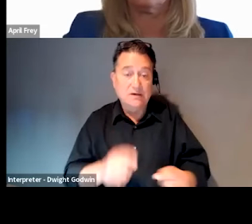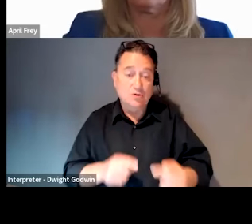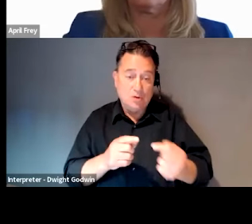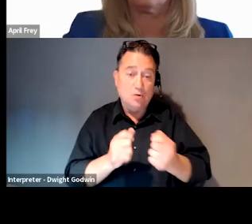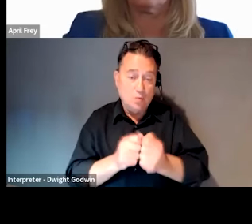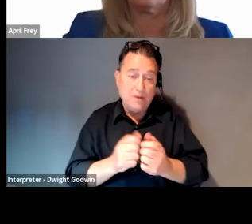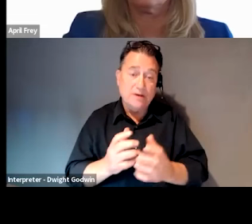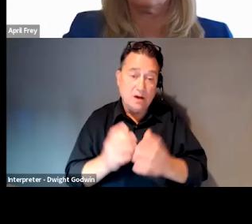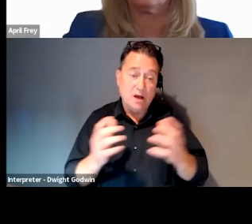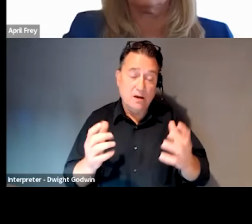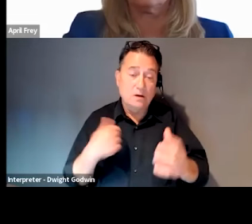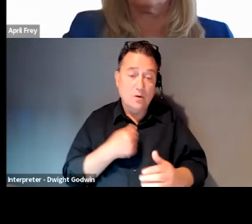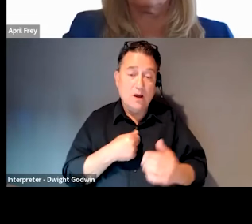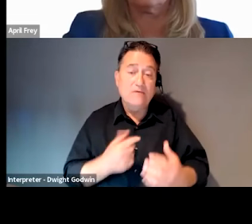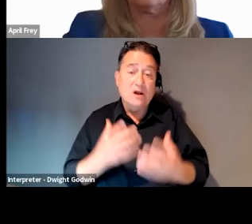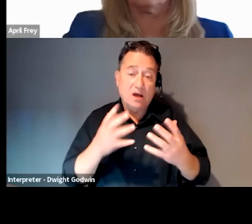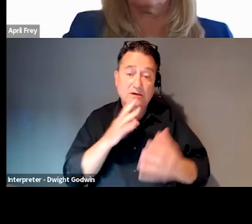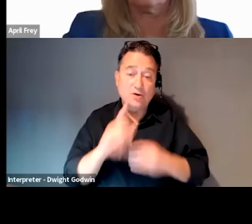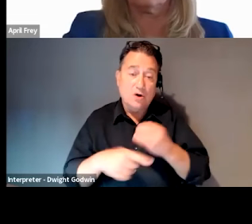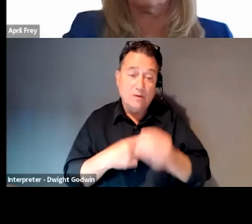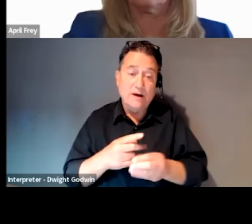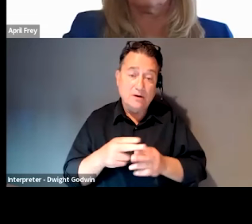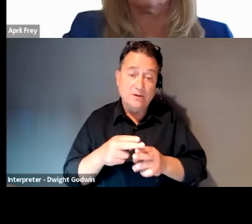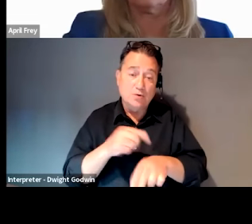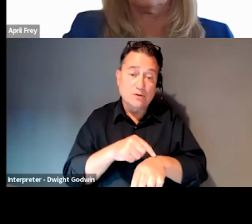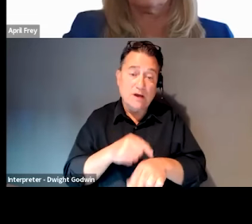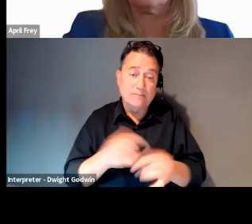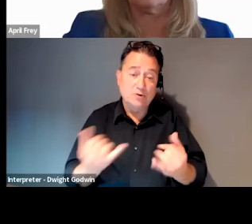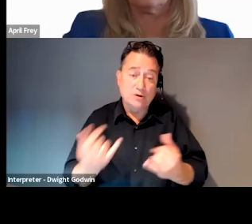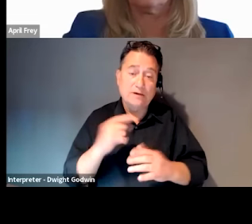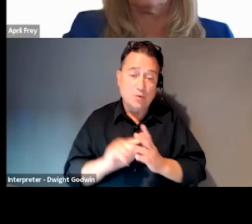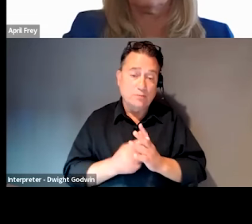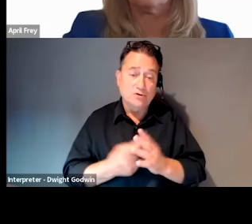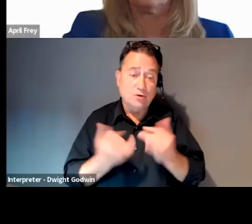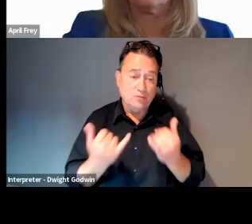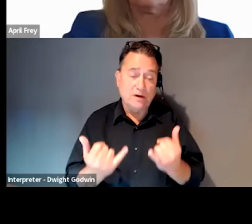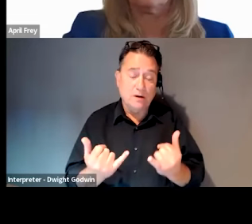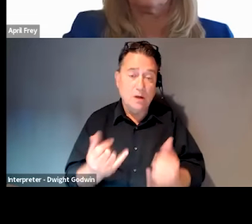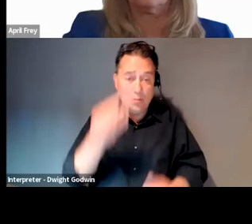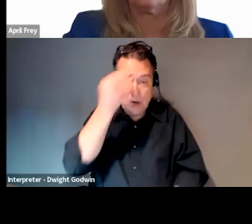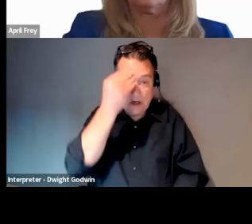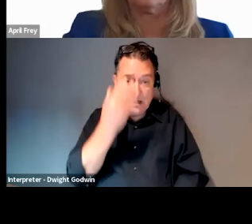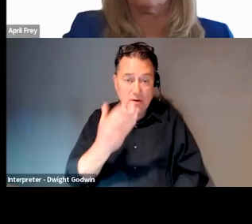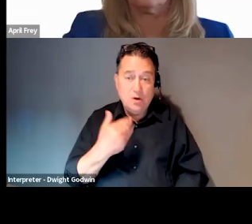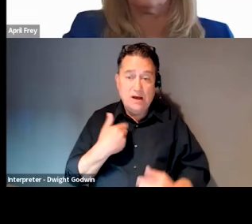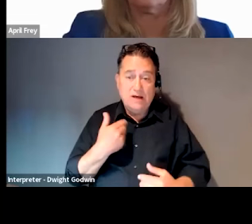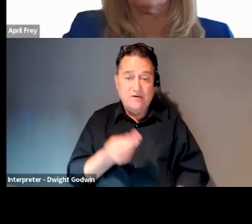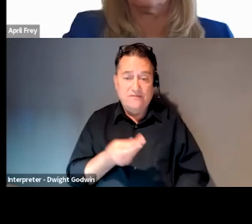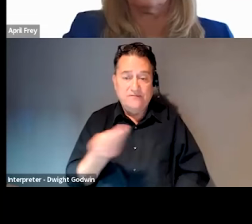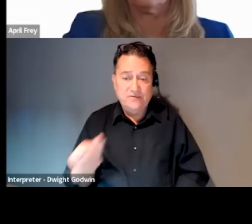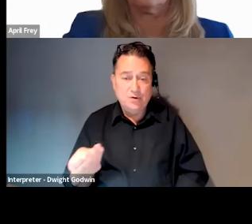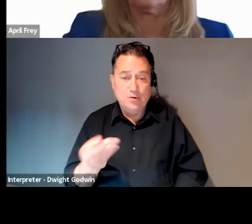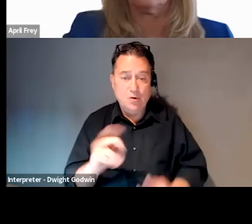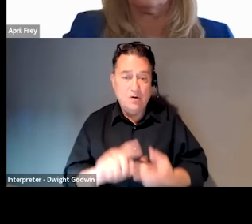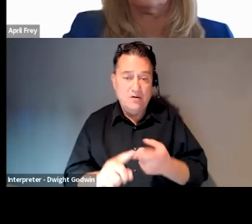We have a lot to cover today in our short time together, so we'll jump right in. I will let you know that I have a couple of colleagues that are joining me today